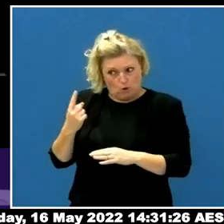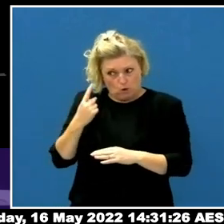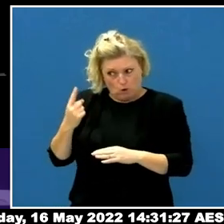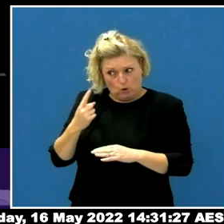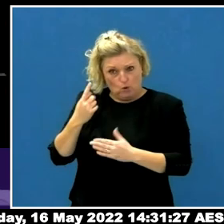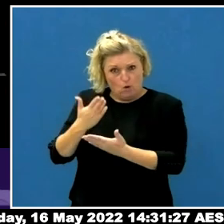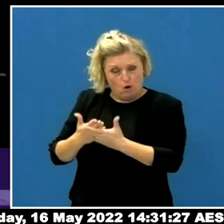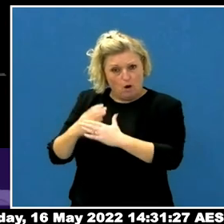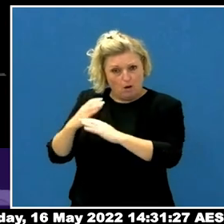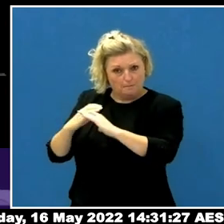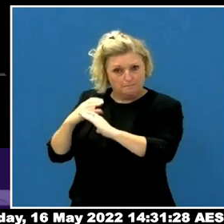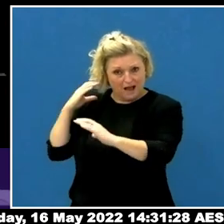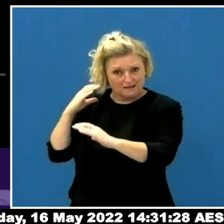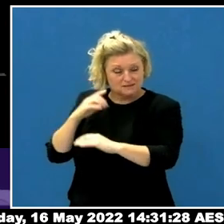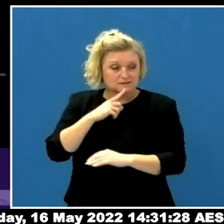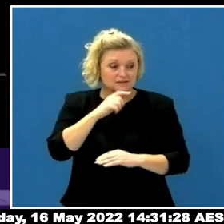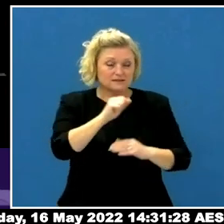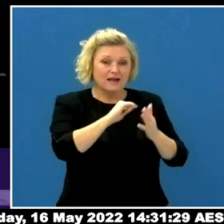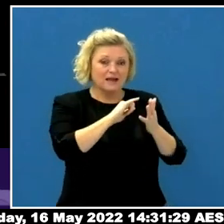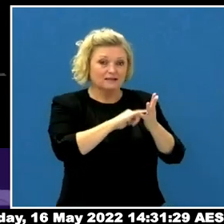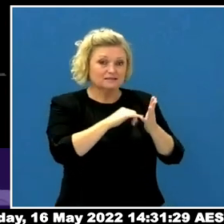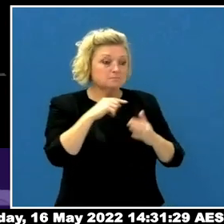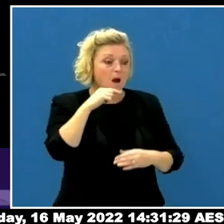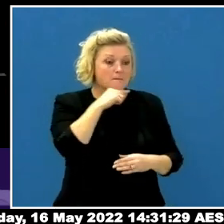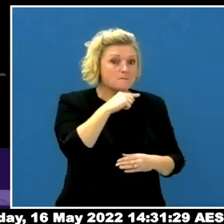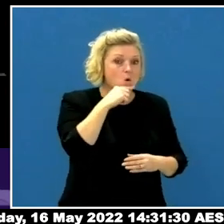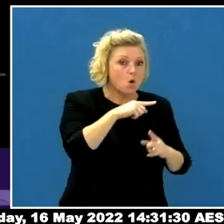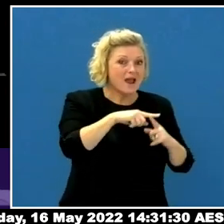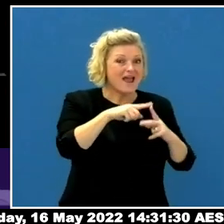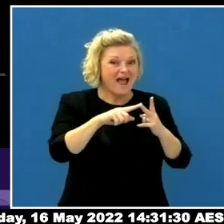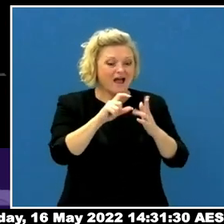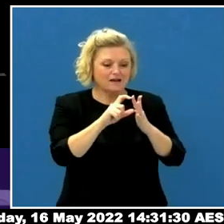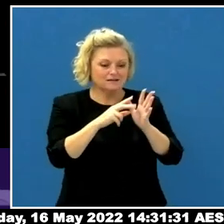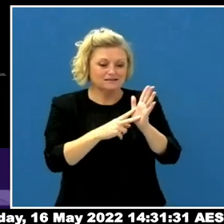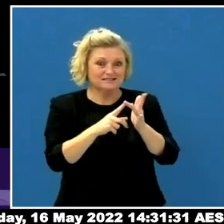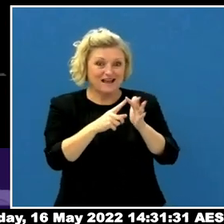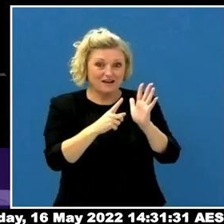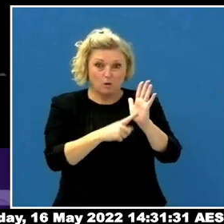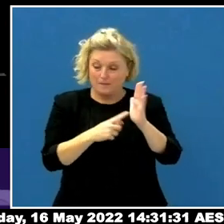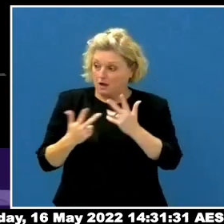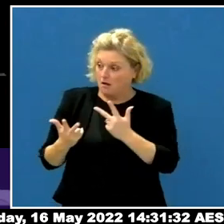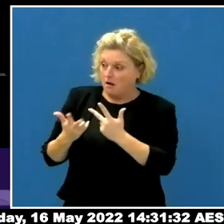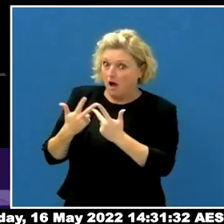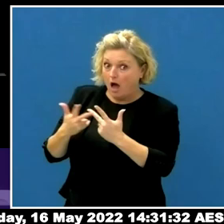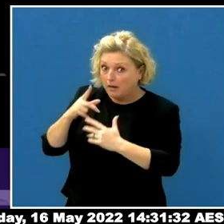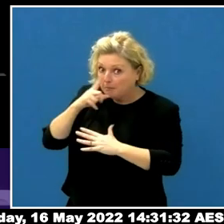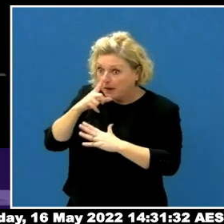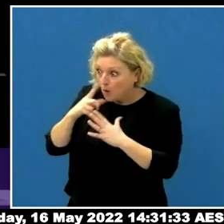Was there anyone else in the bus? No, there wasn't. MR FOGARTY: And the second time it pulled up, did you say 20